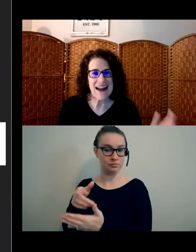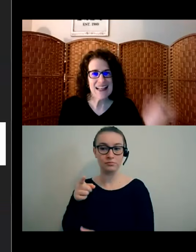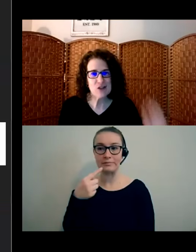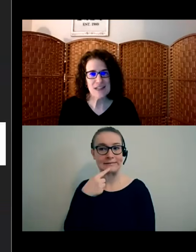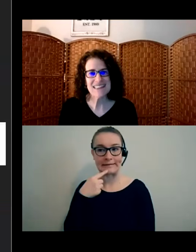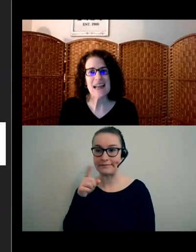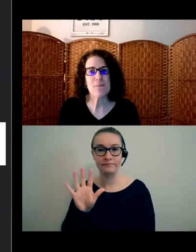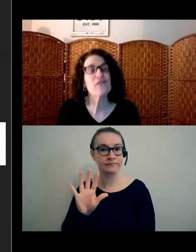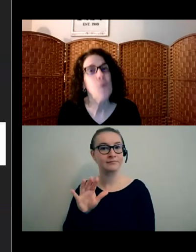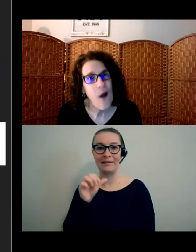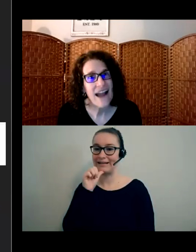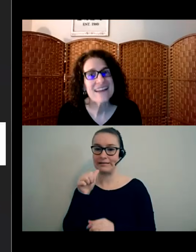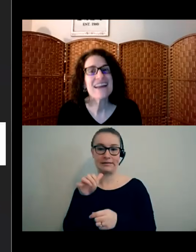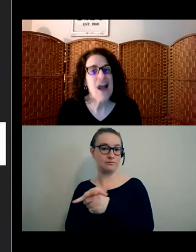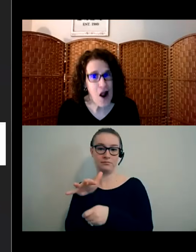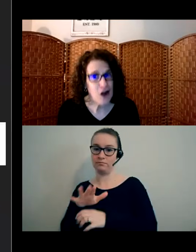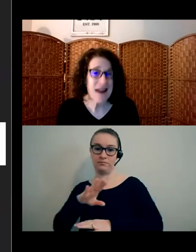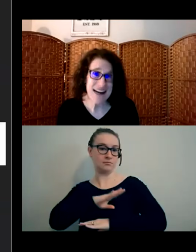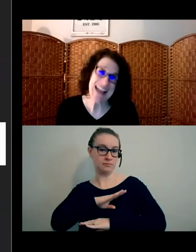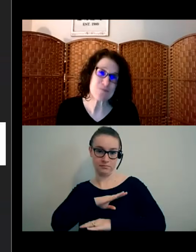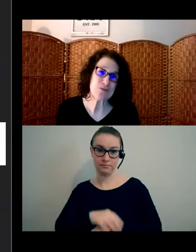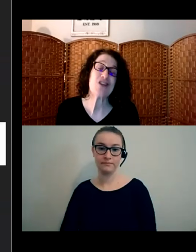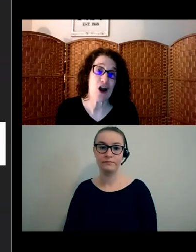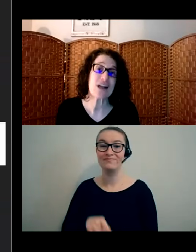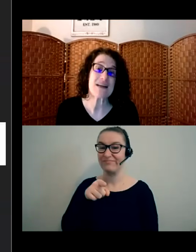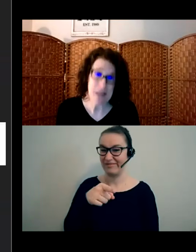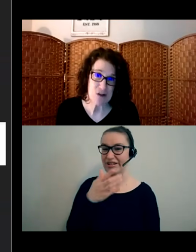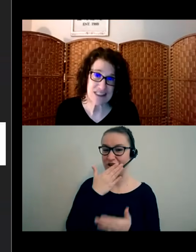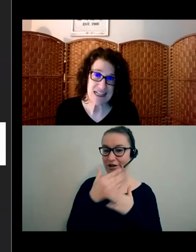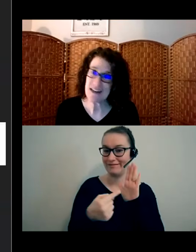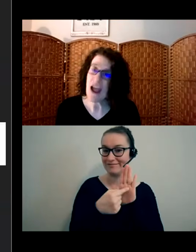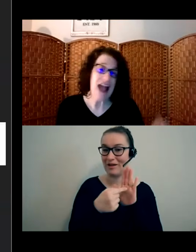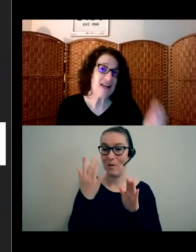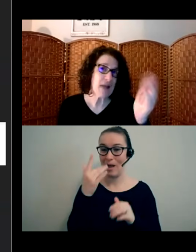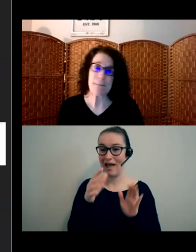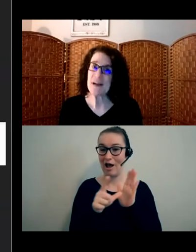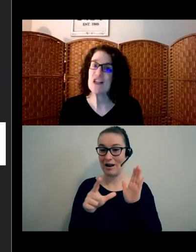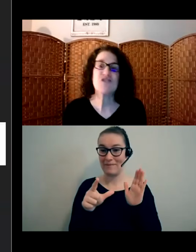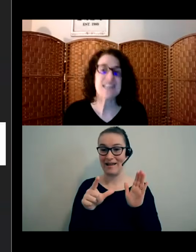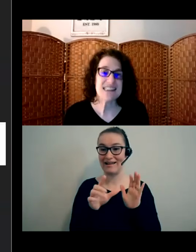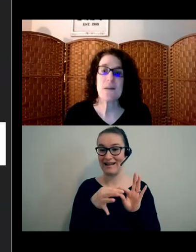And here's an example of why automatic captions are embarrassing. I bet you've seen